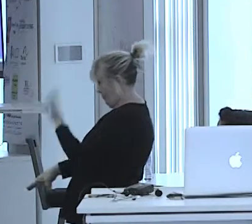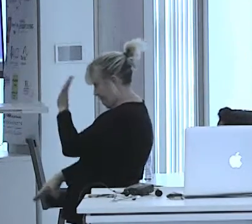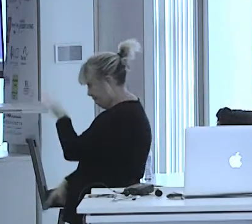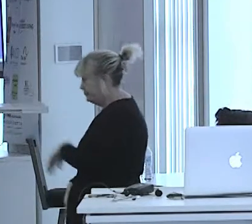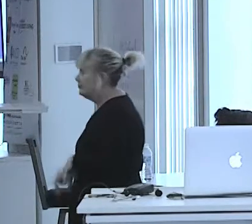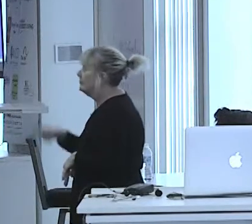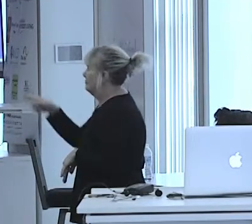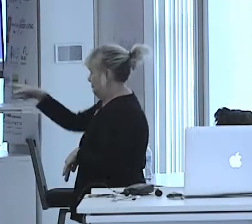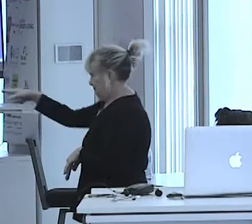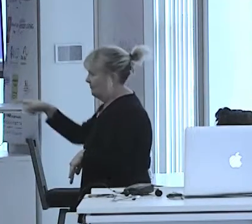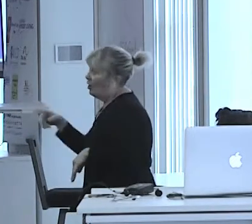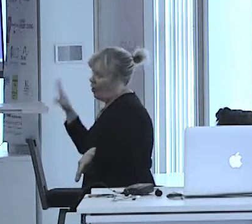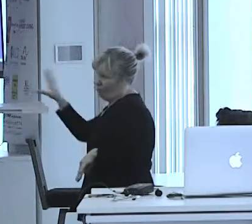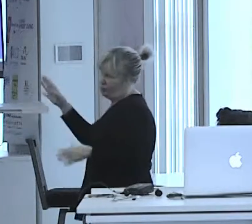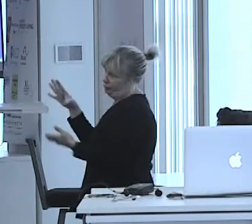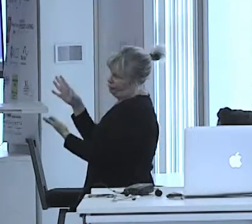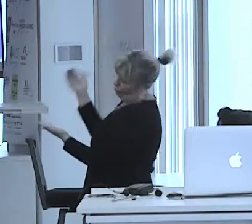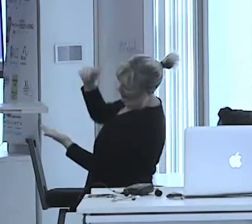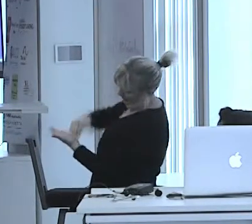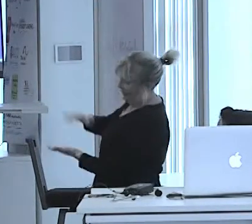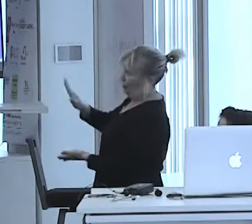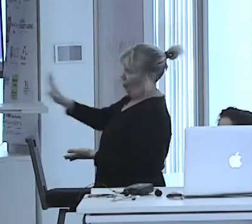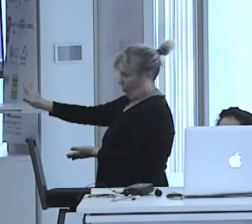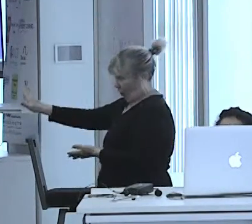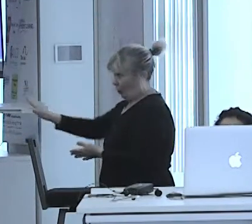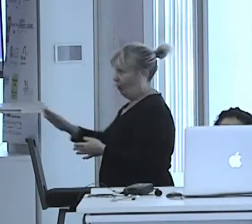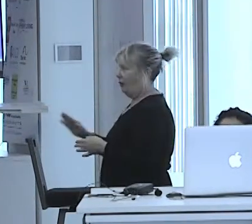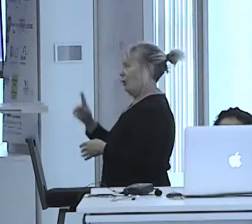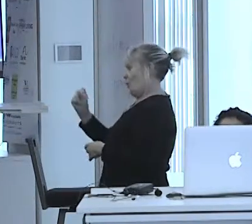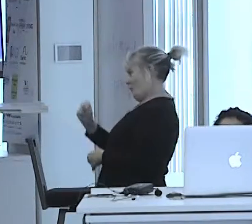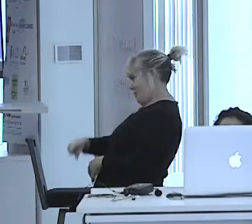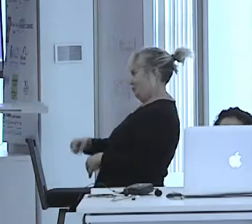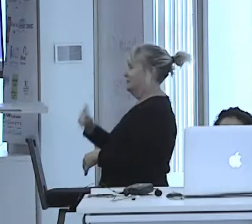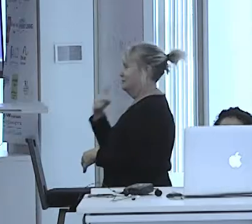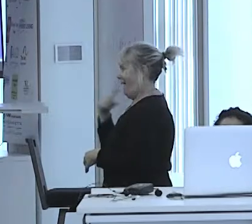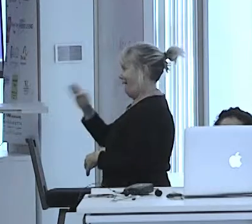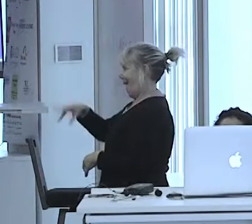because of well intentions, kink is illegal essentially, so the question is,